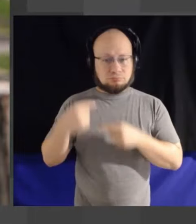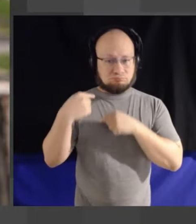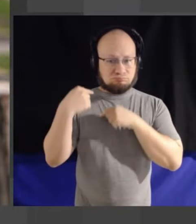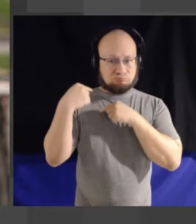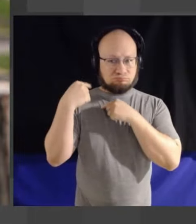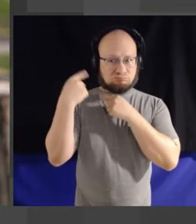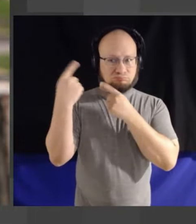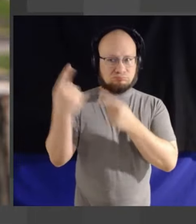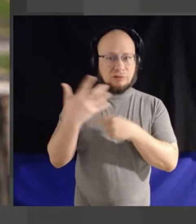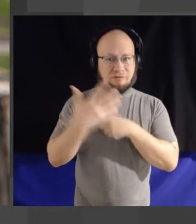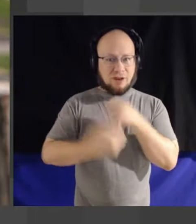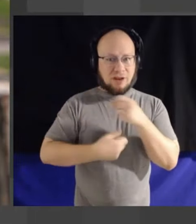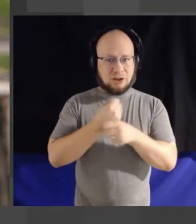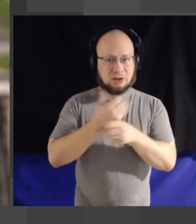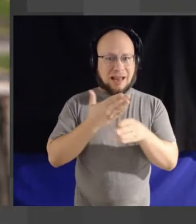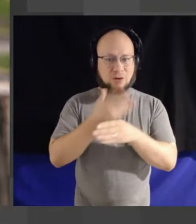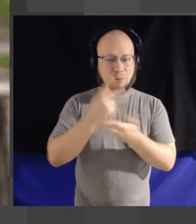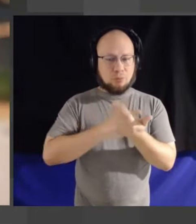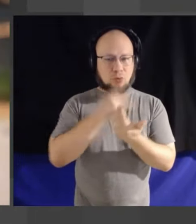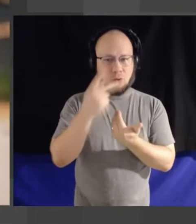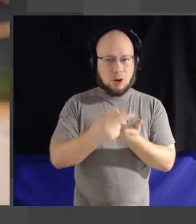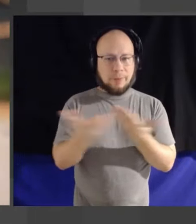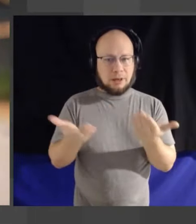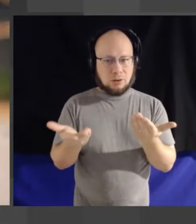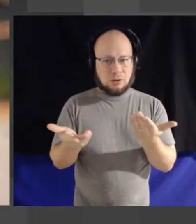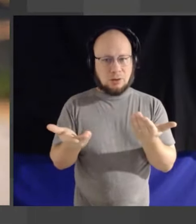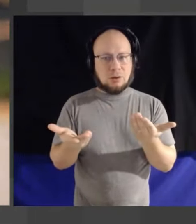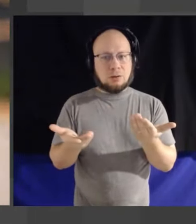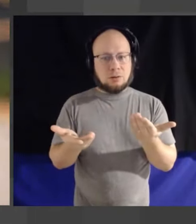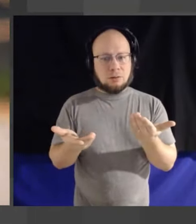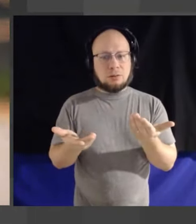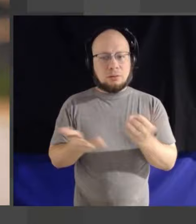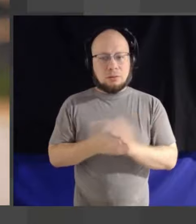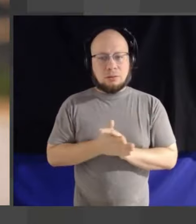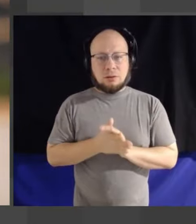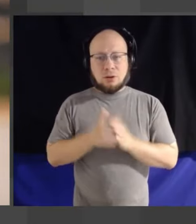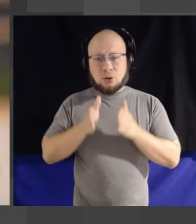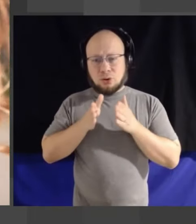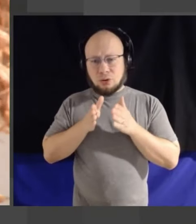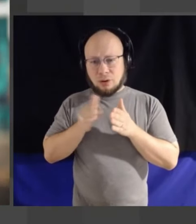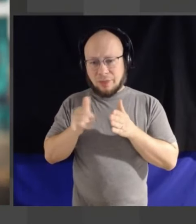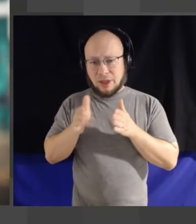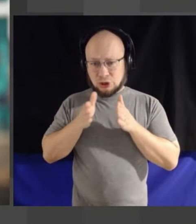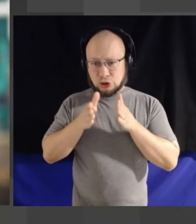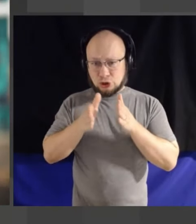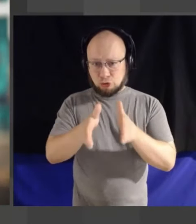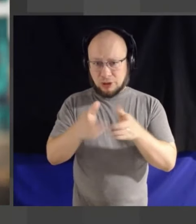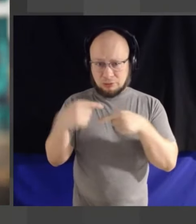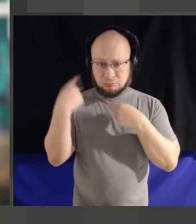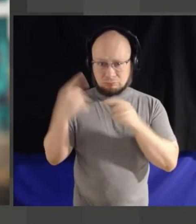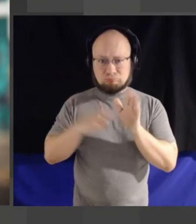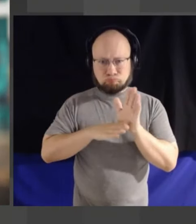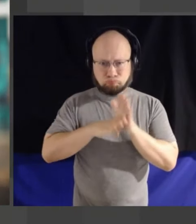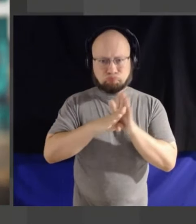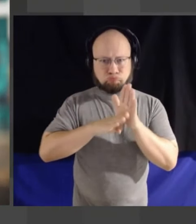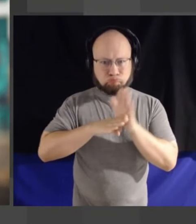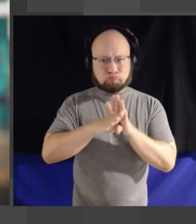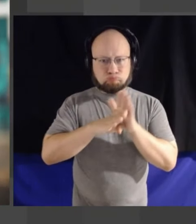IT'S BEEN FIVE YEARS SINCE WE PARTICIPATED IN THE PROGRAM AND